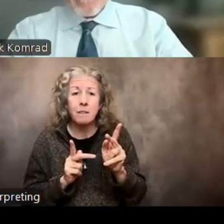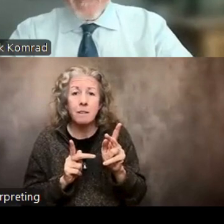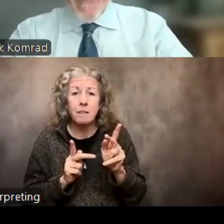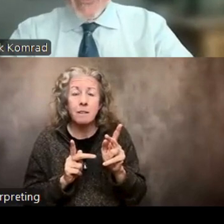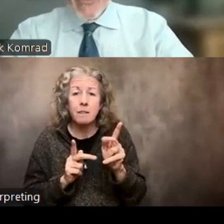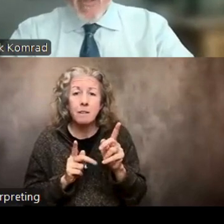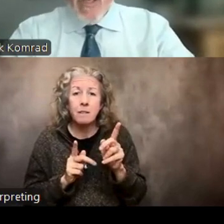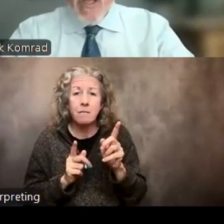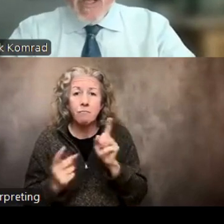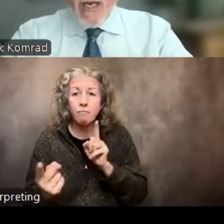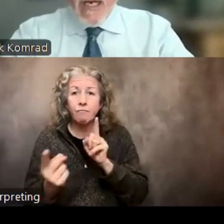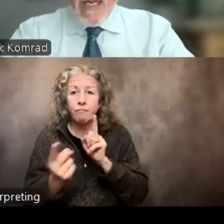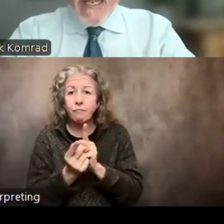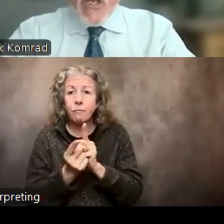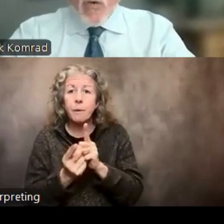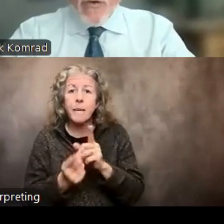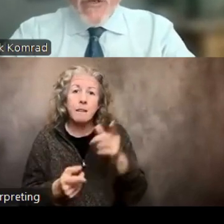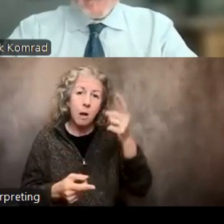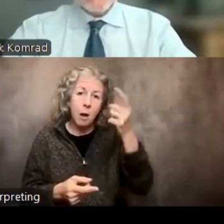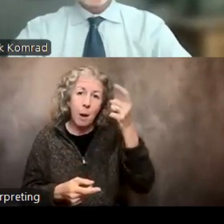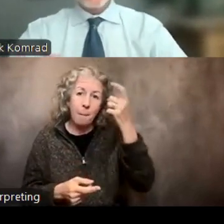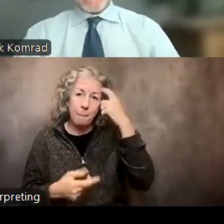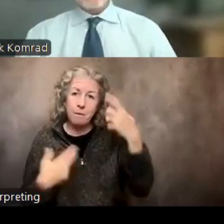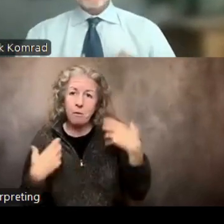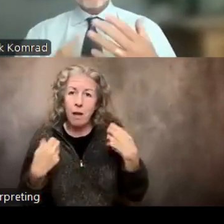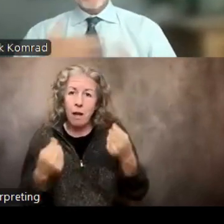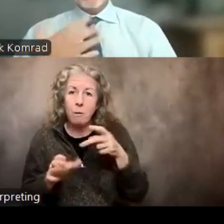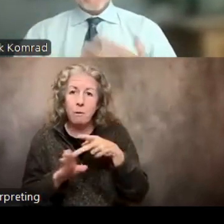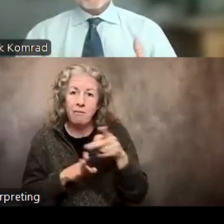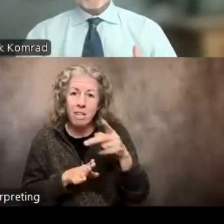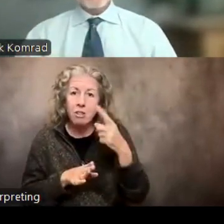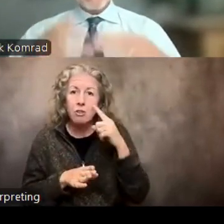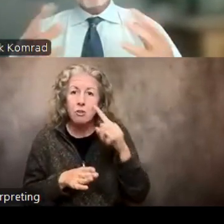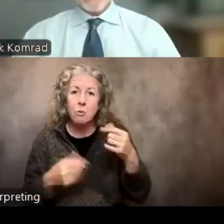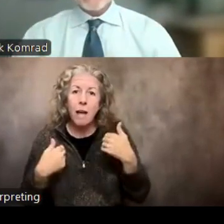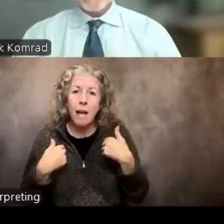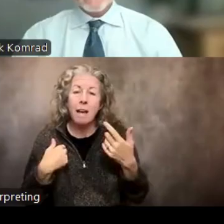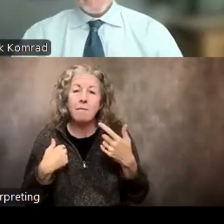professional in order to have it run at treatment. At most. At